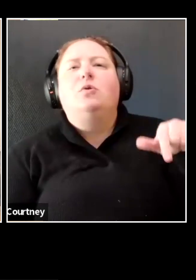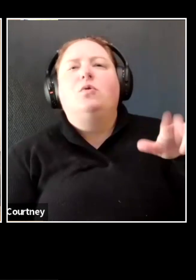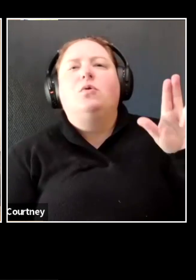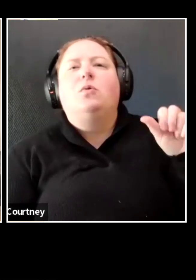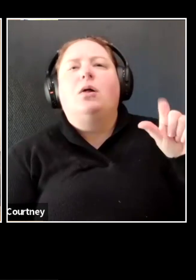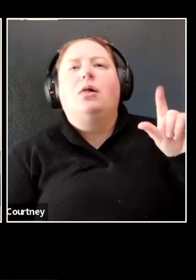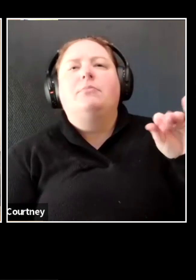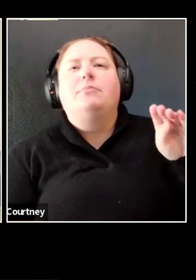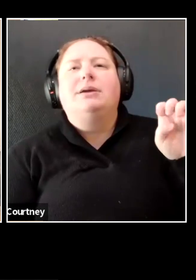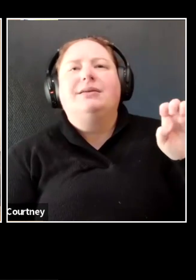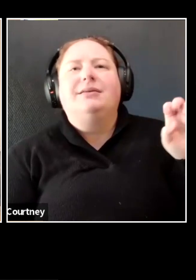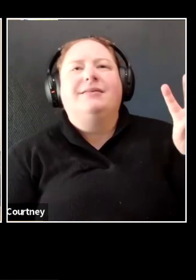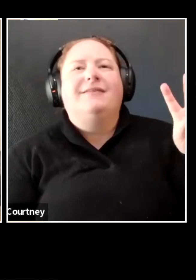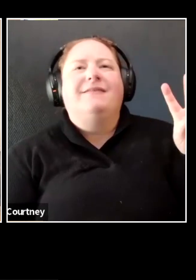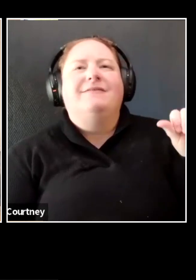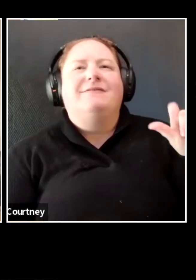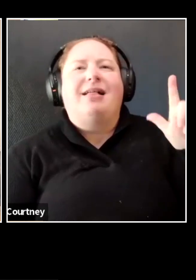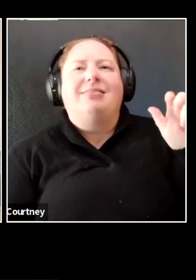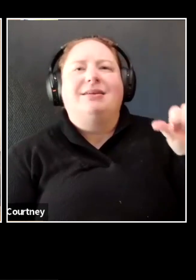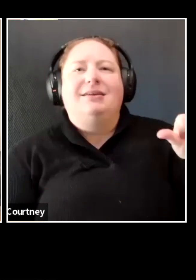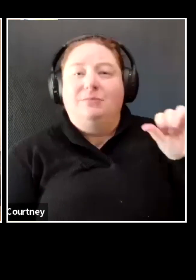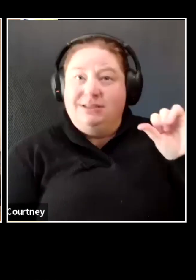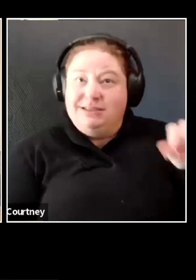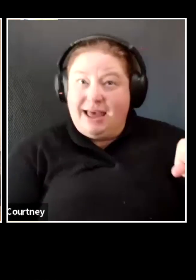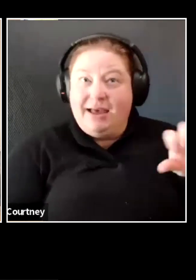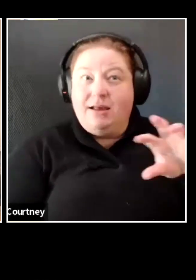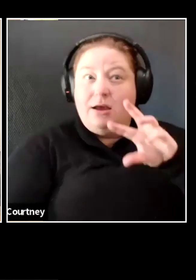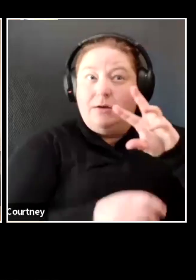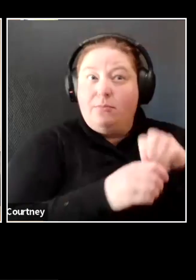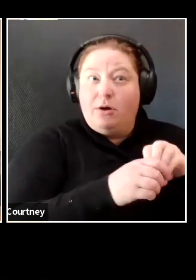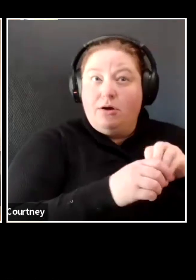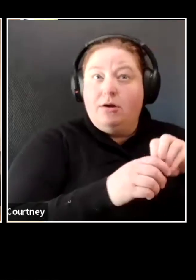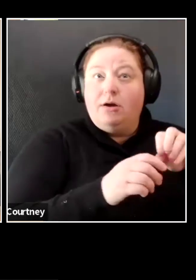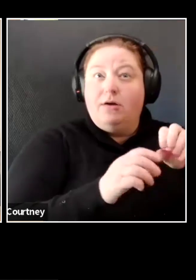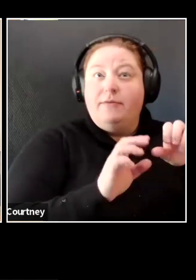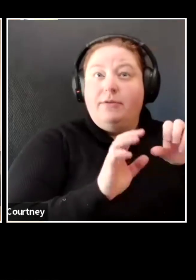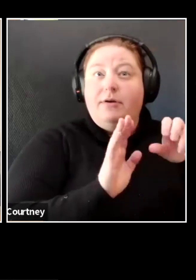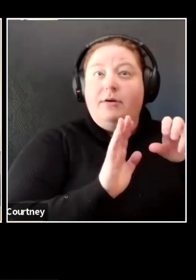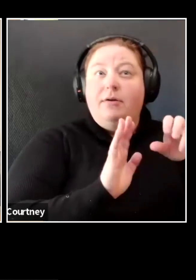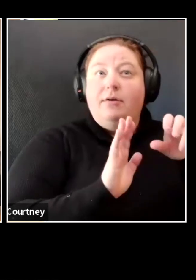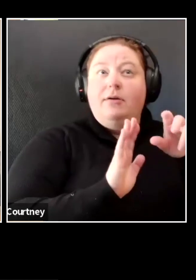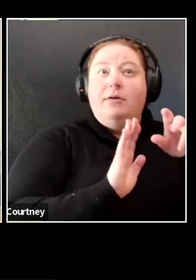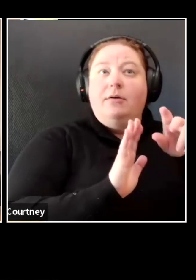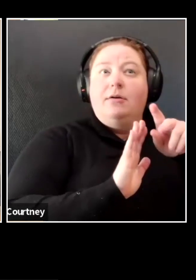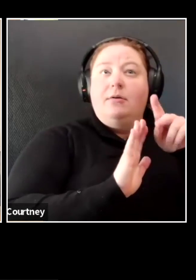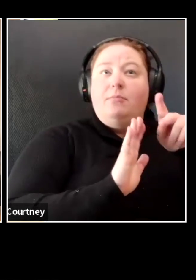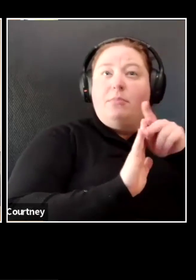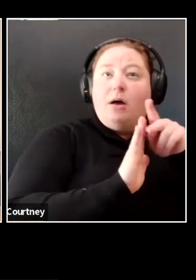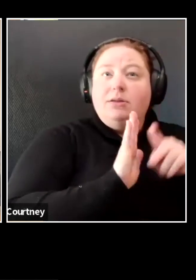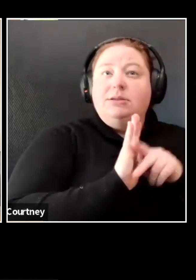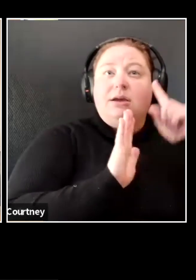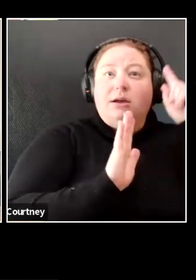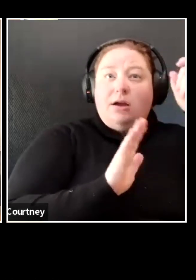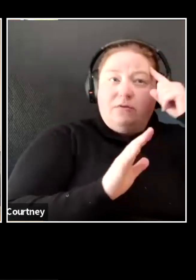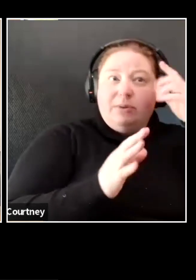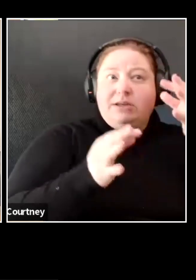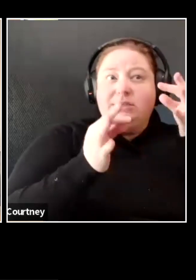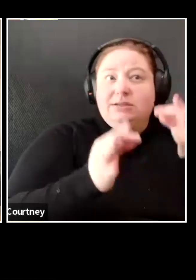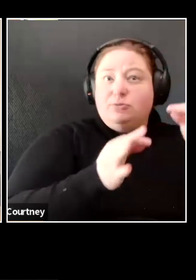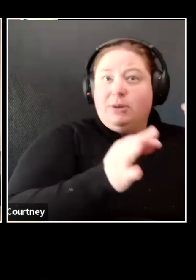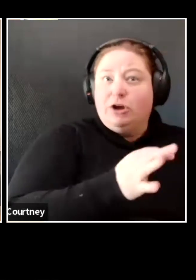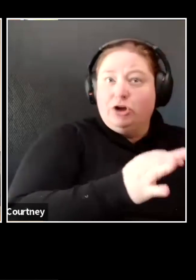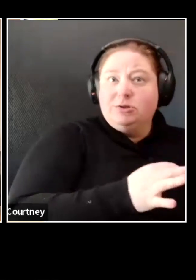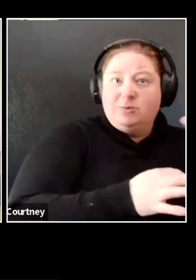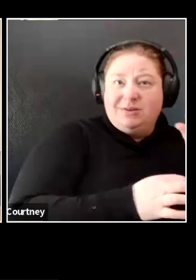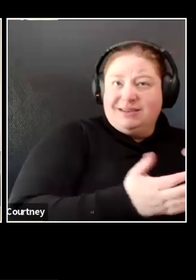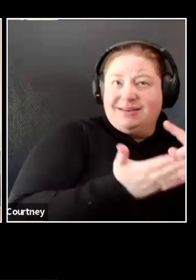the policy makers about this information post the flood. Post the flood. Yeah. No.